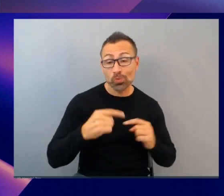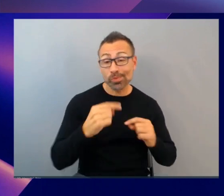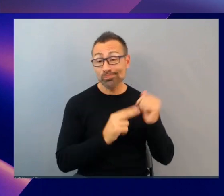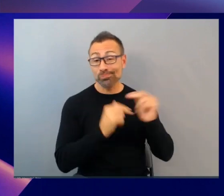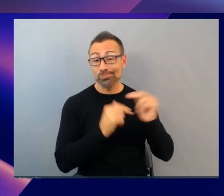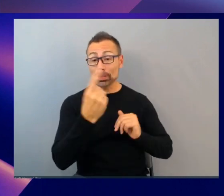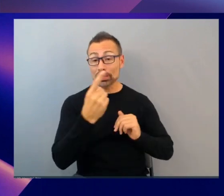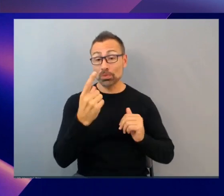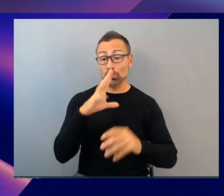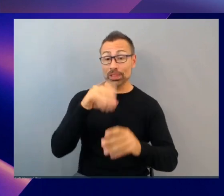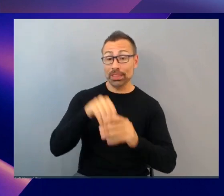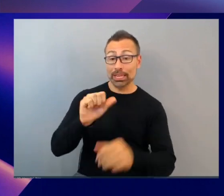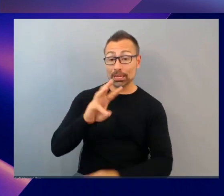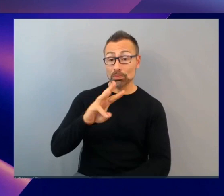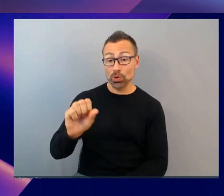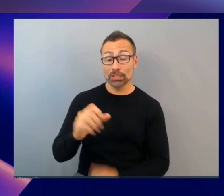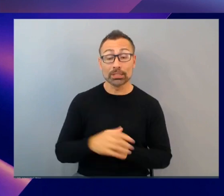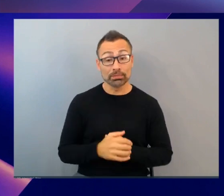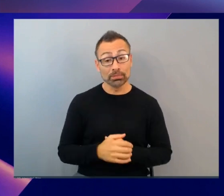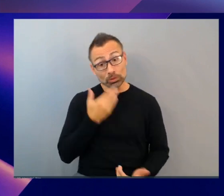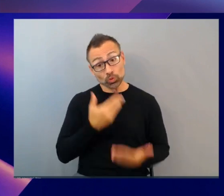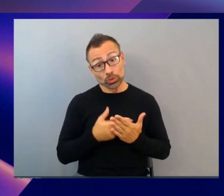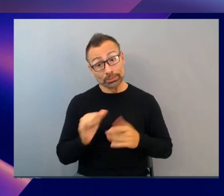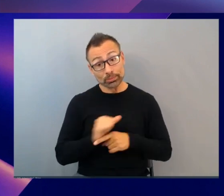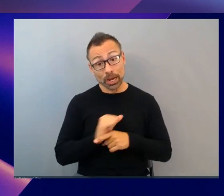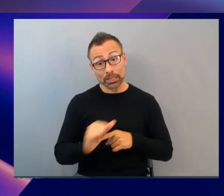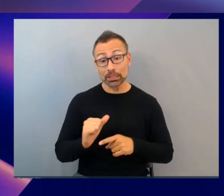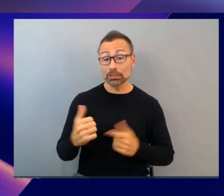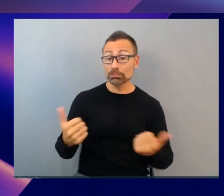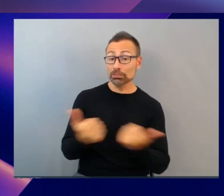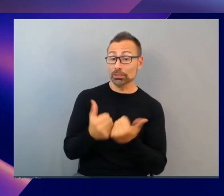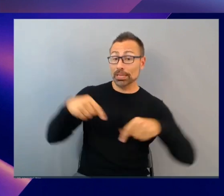And it's a good practice that the game recommends you go into the documentation.